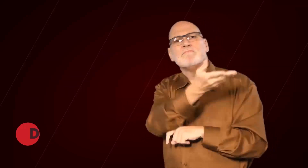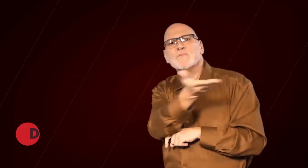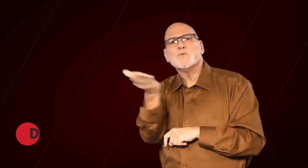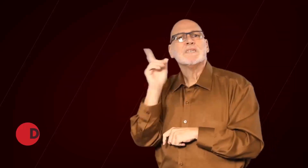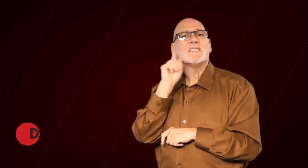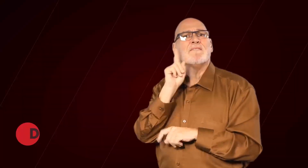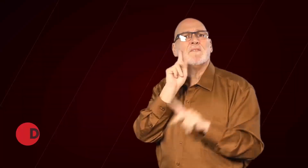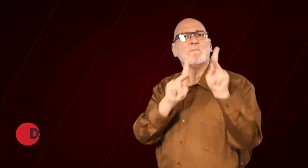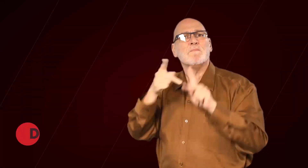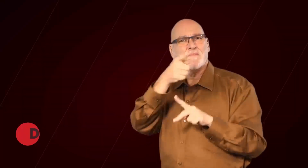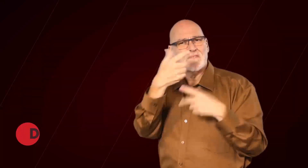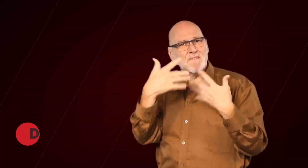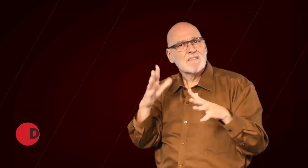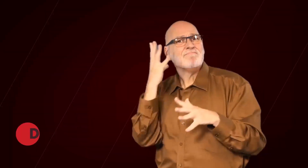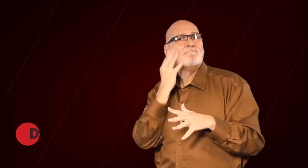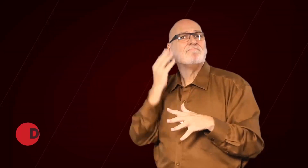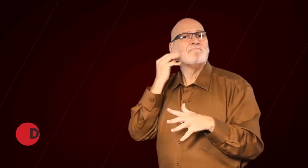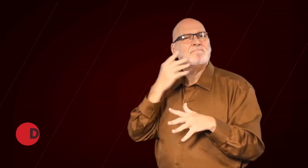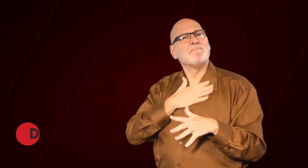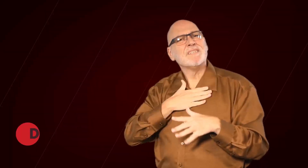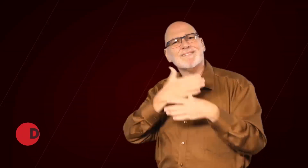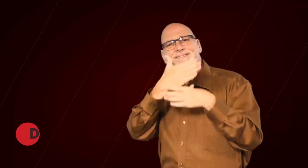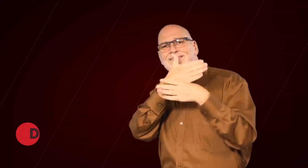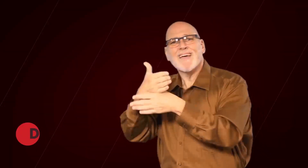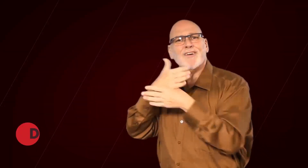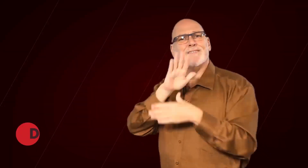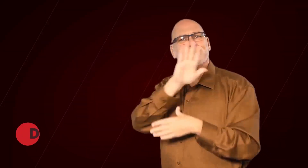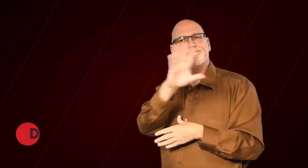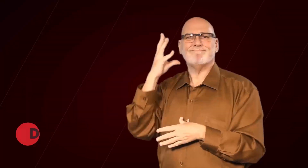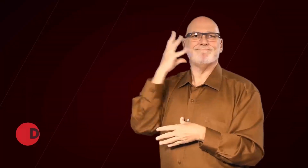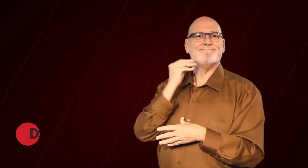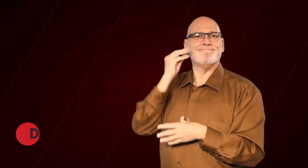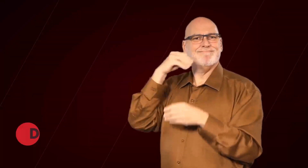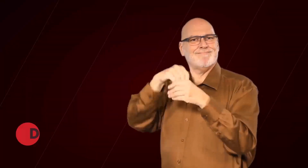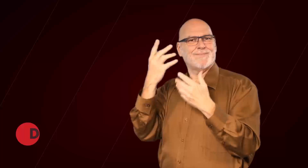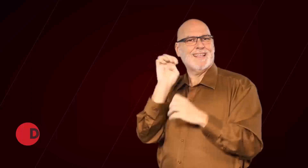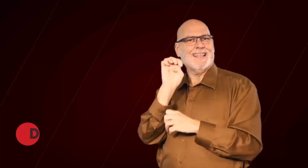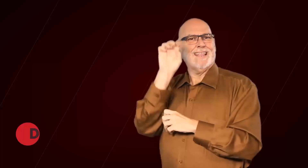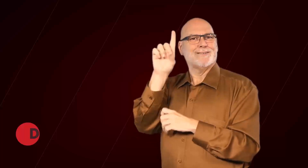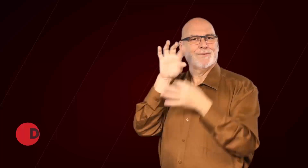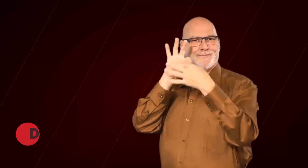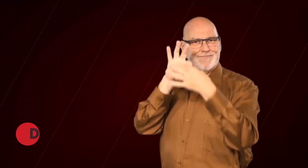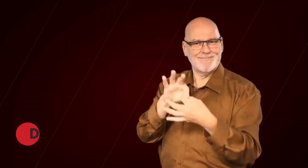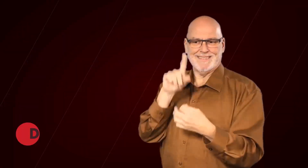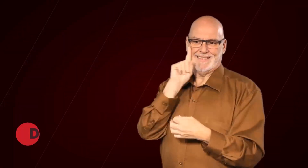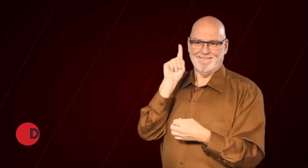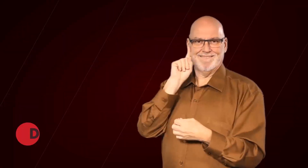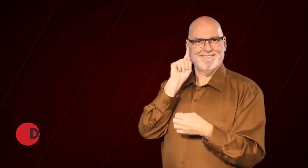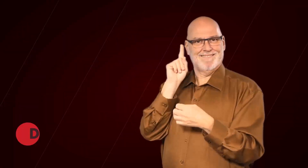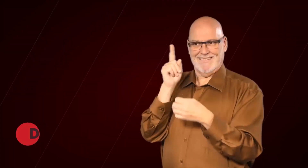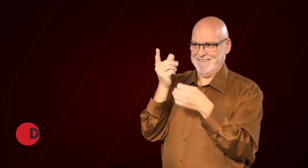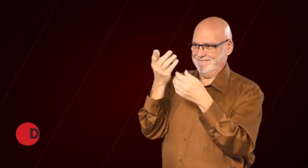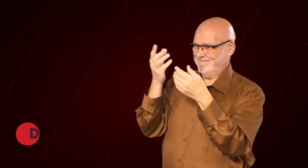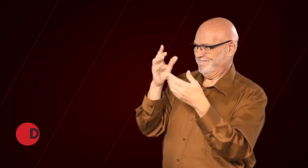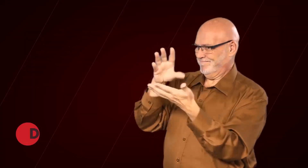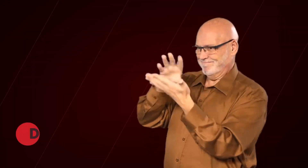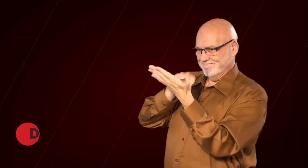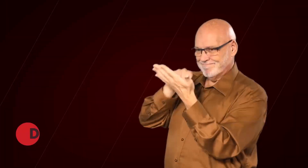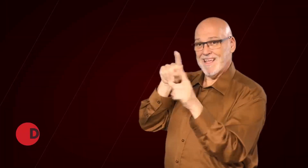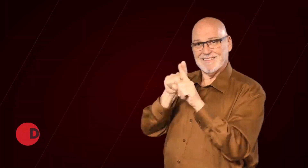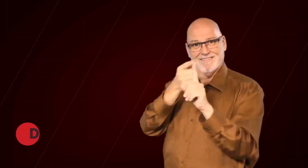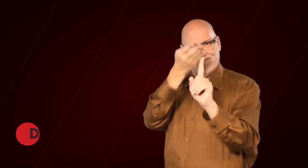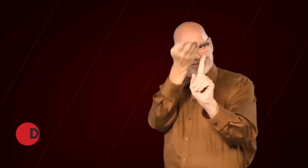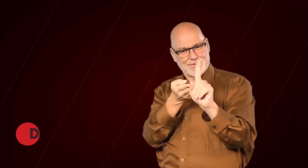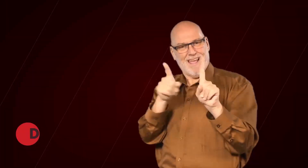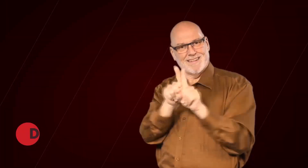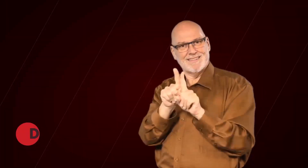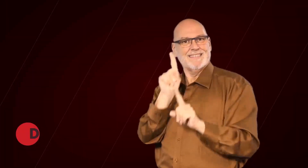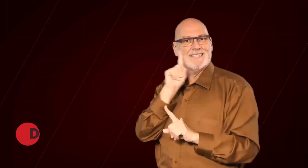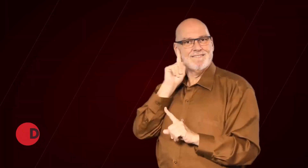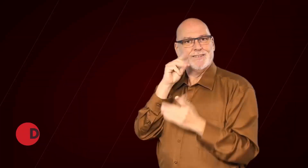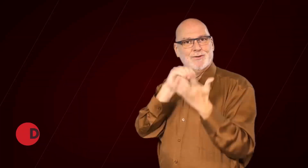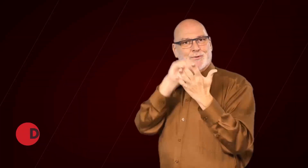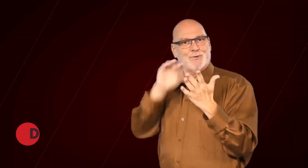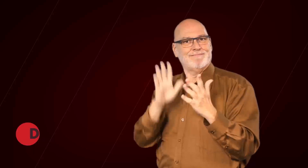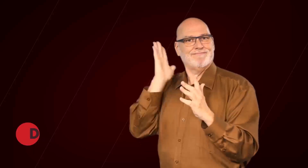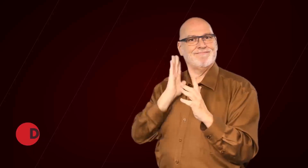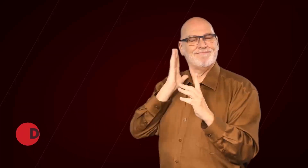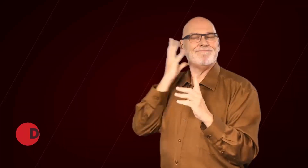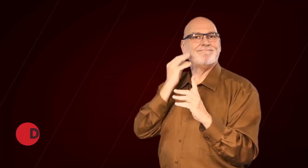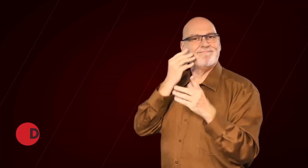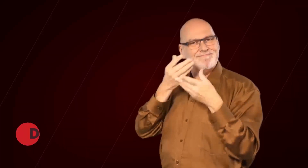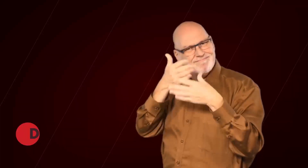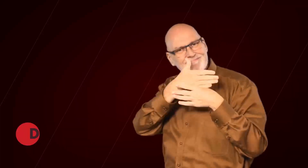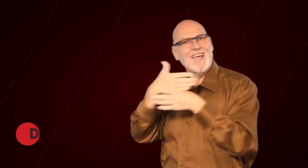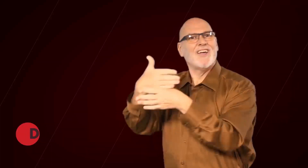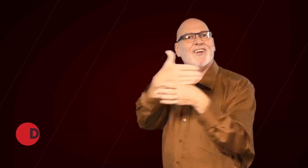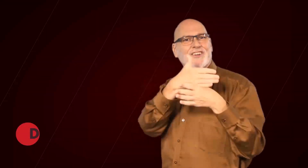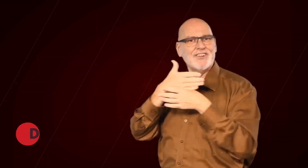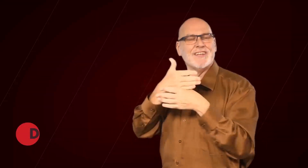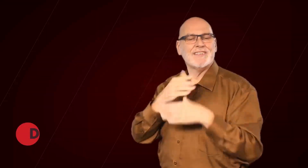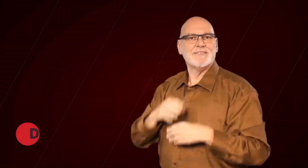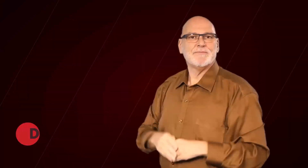Deaf people to share their personal education experiences as Deaf students.